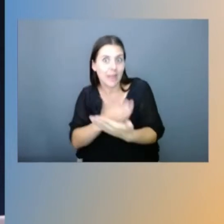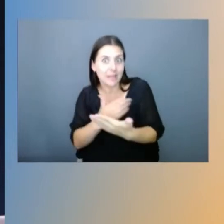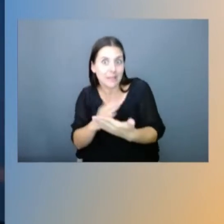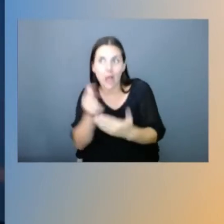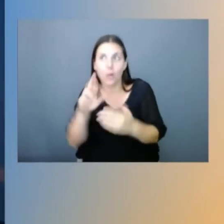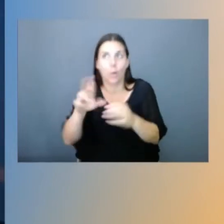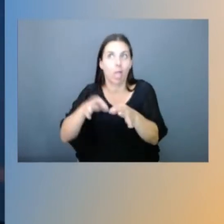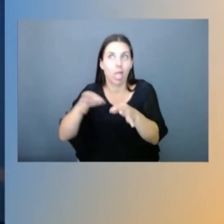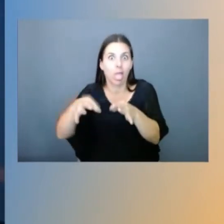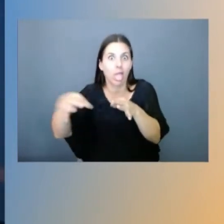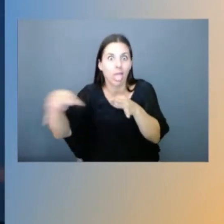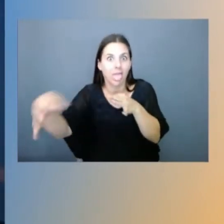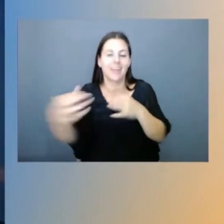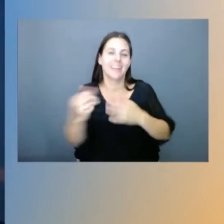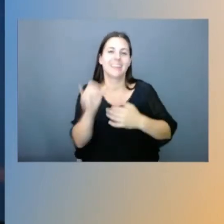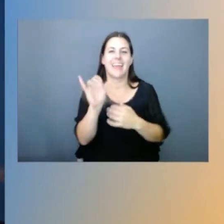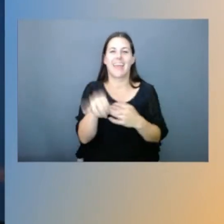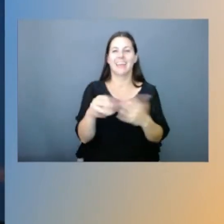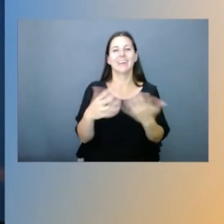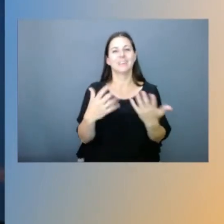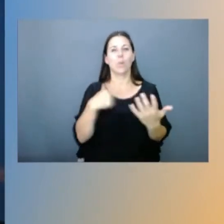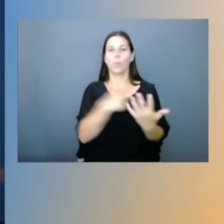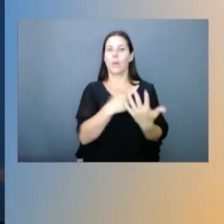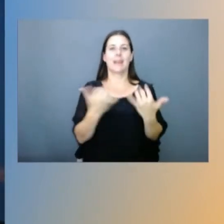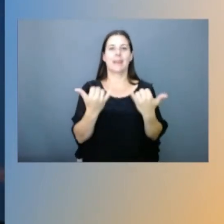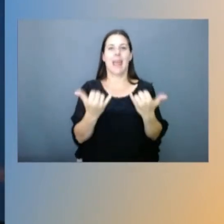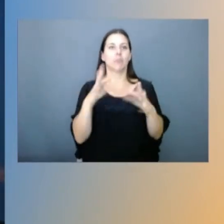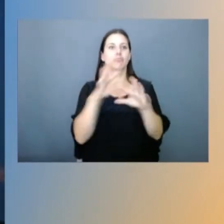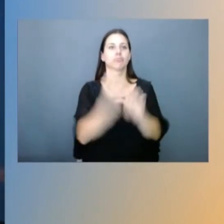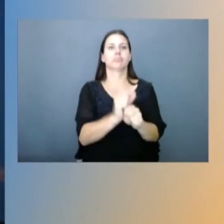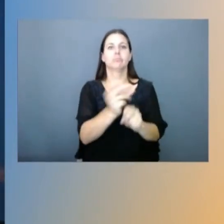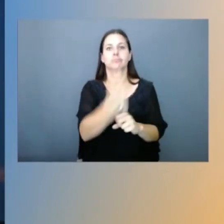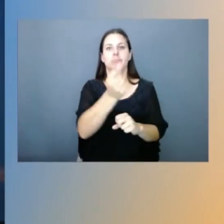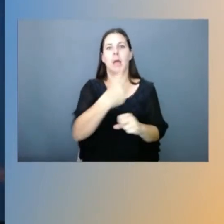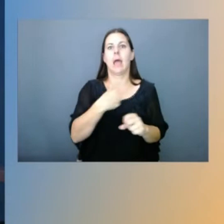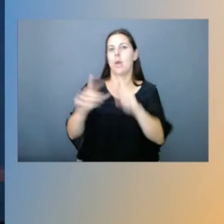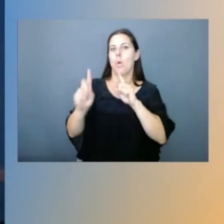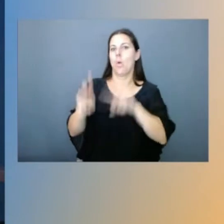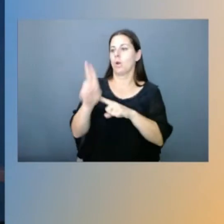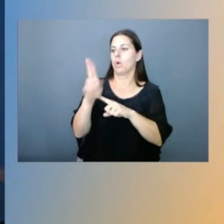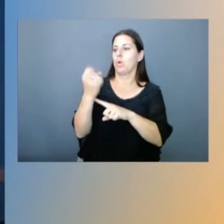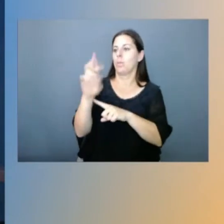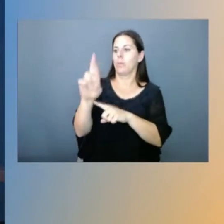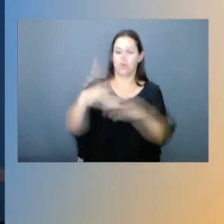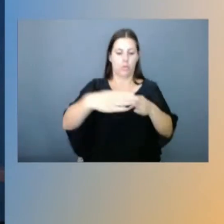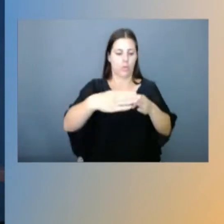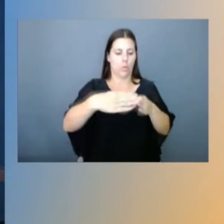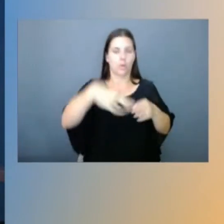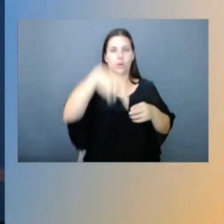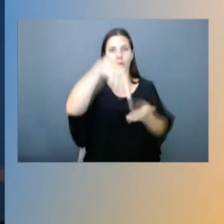you know, it's so good that I can place an order for an Uber at the corner here at where we are in Seattle